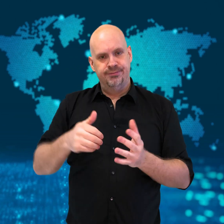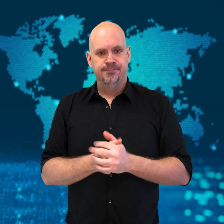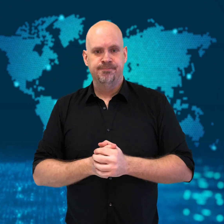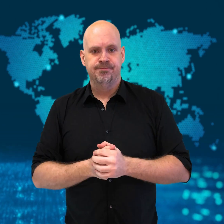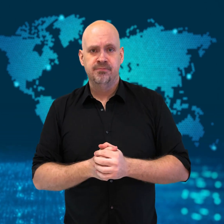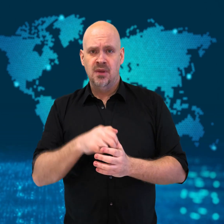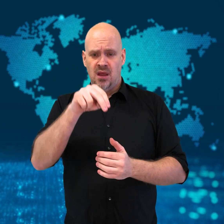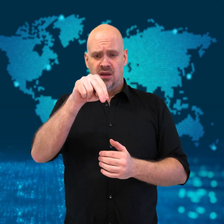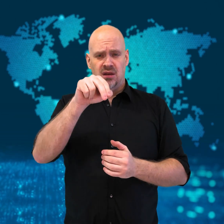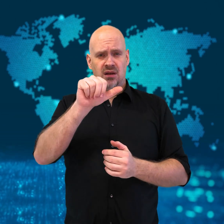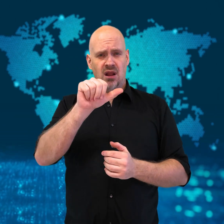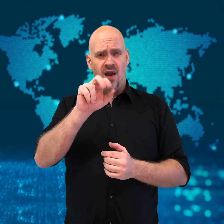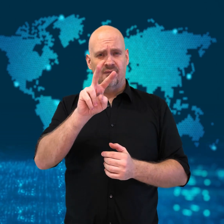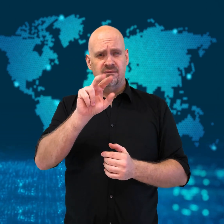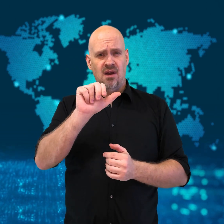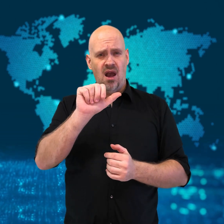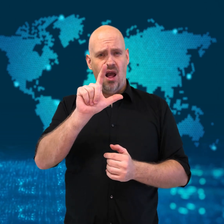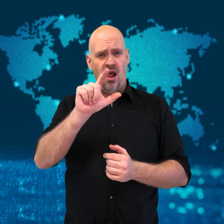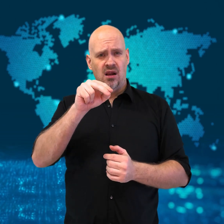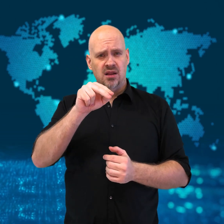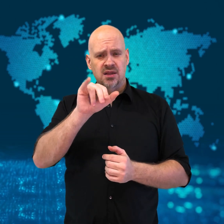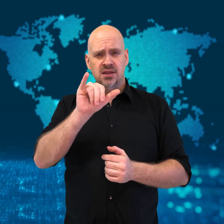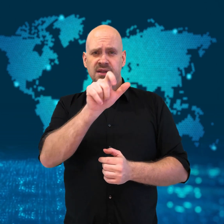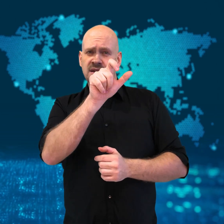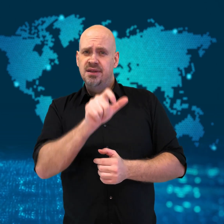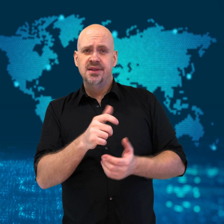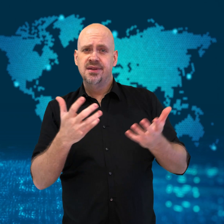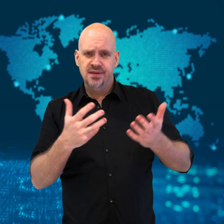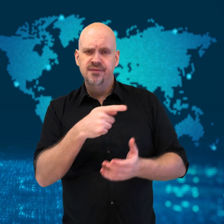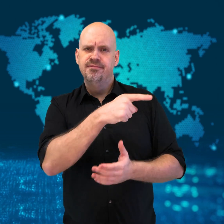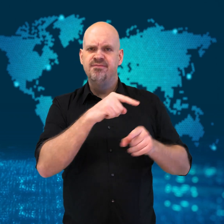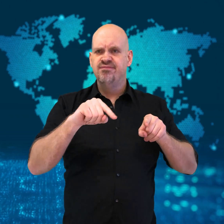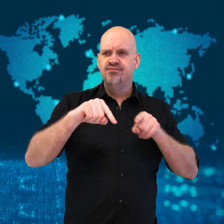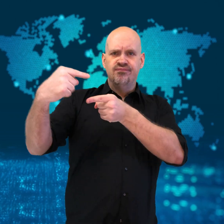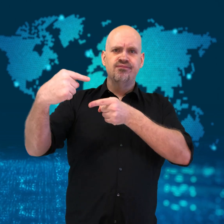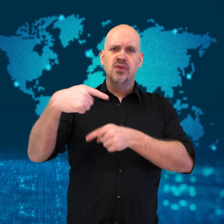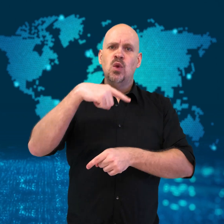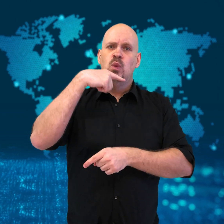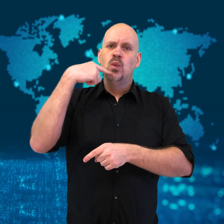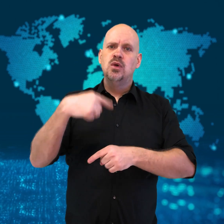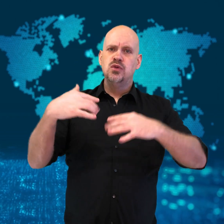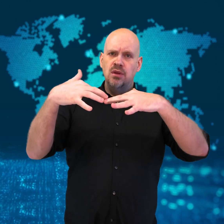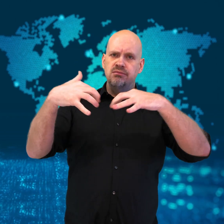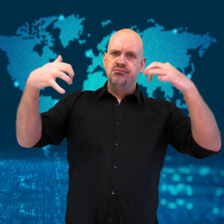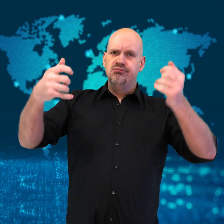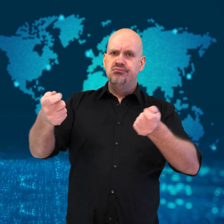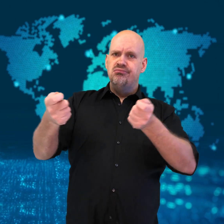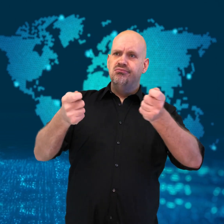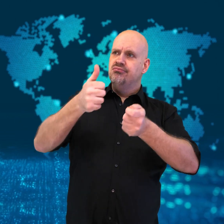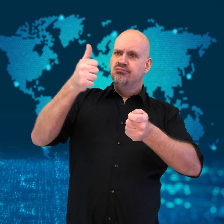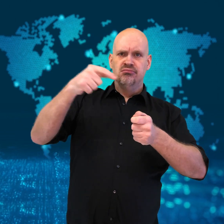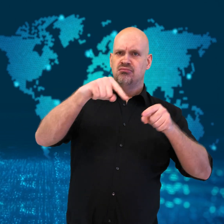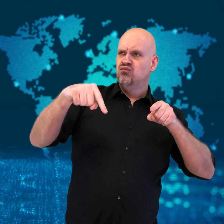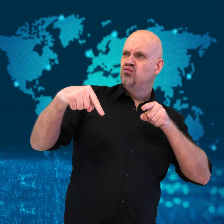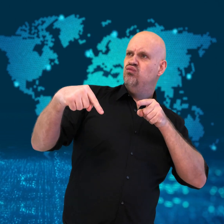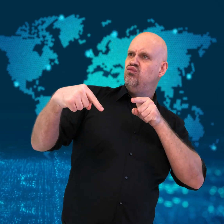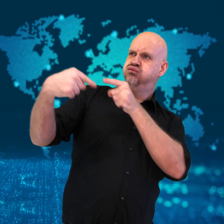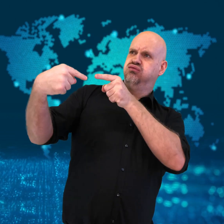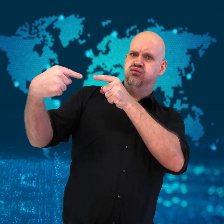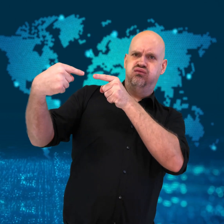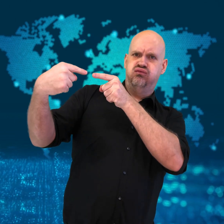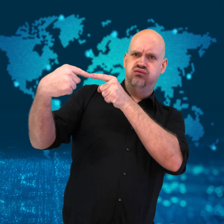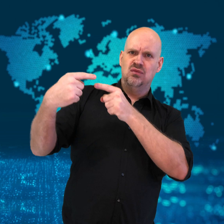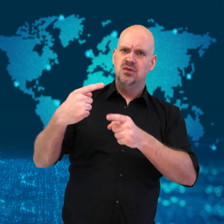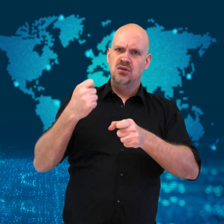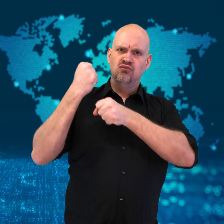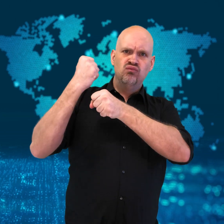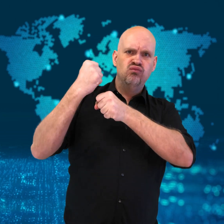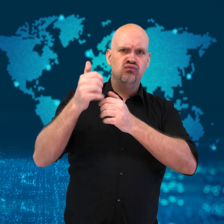Russia says that the diplomats participated in a demonstration in